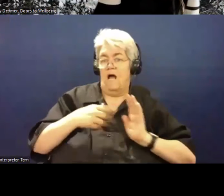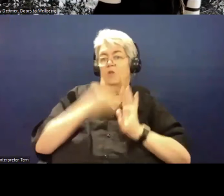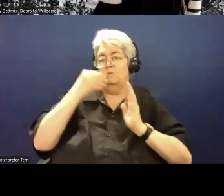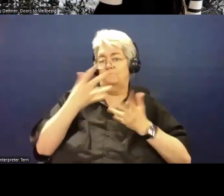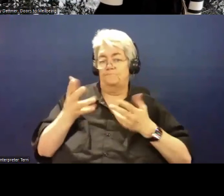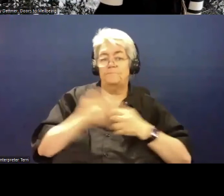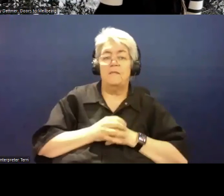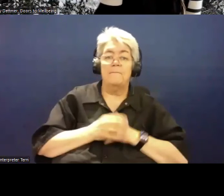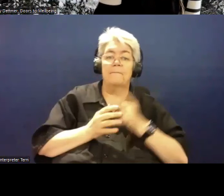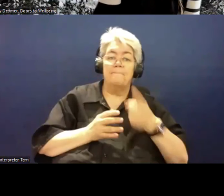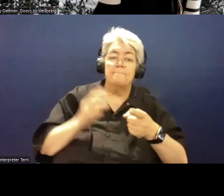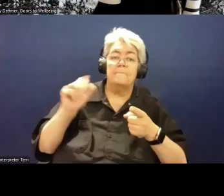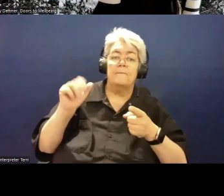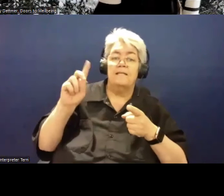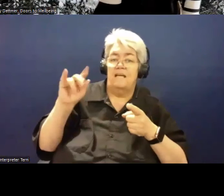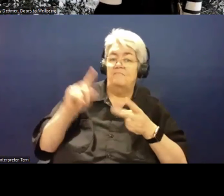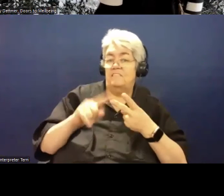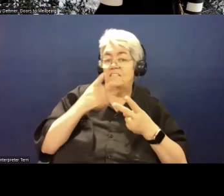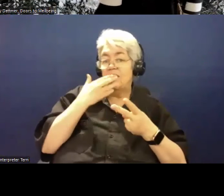US AND TALKING ABOUT THOSE EXPERIENCES AND THOSE